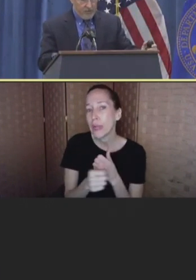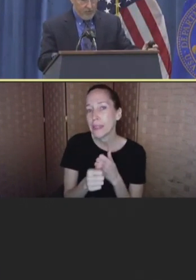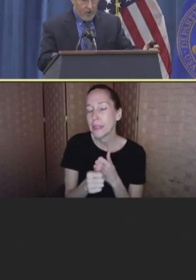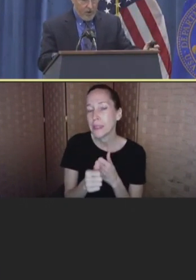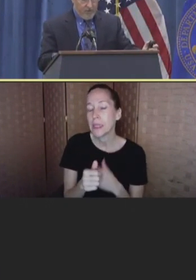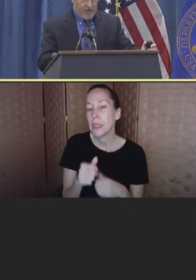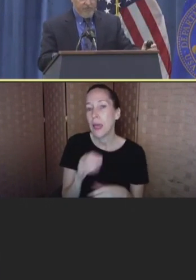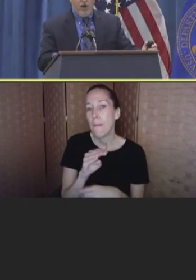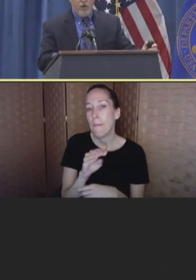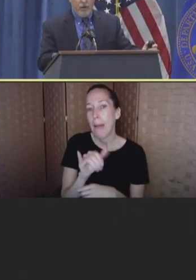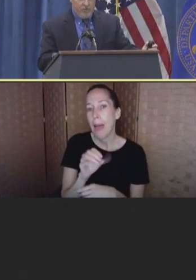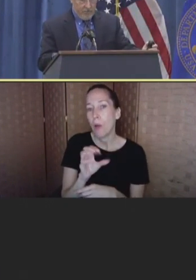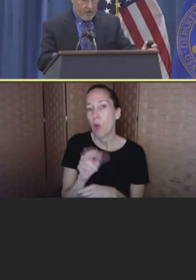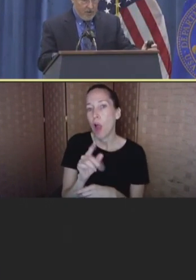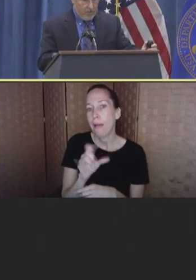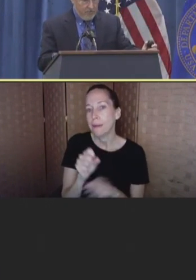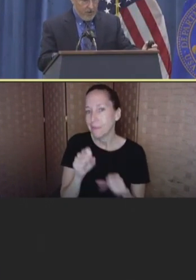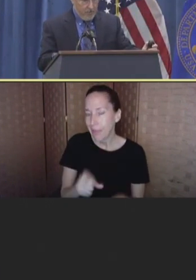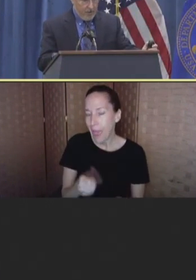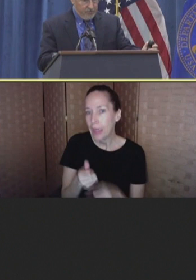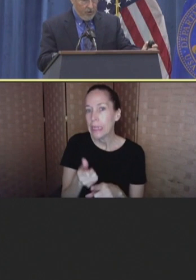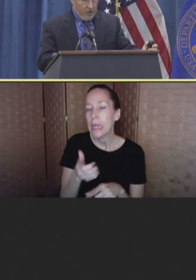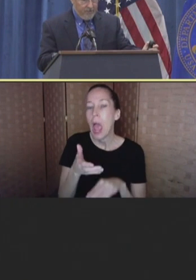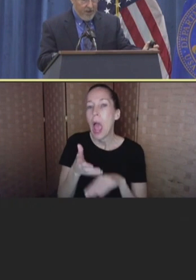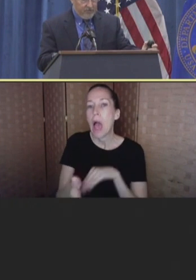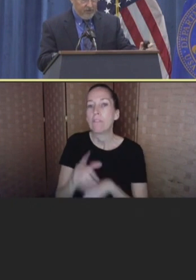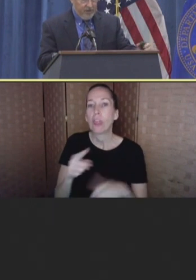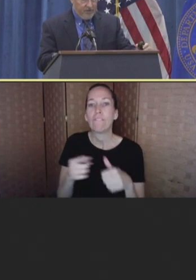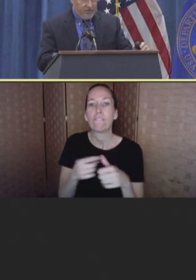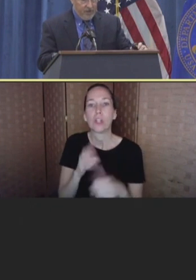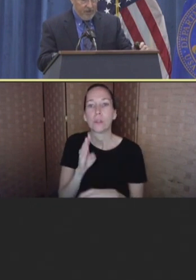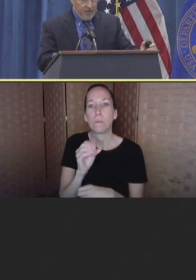It's a rare event following our messenger RNA vaccines.